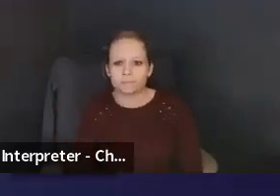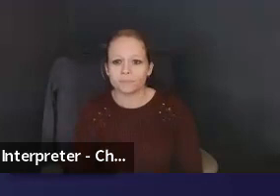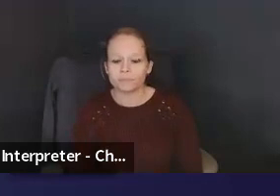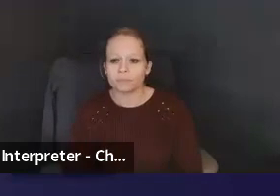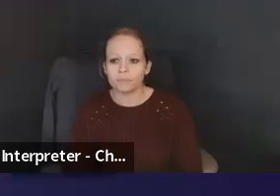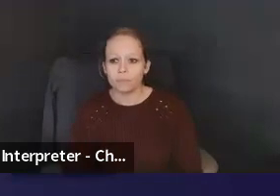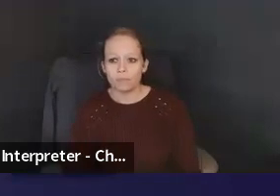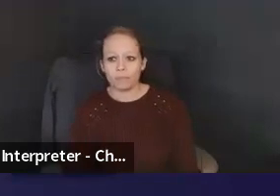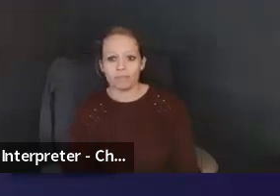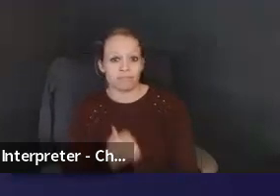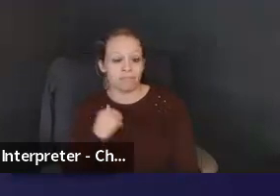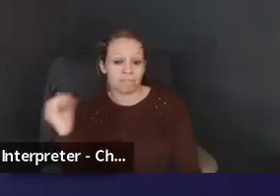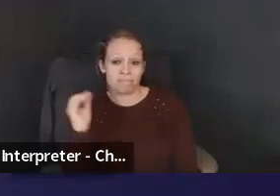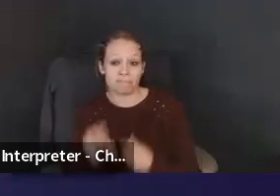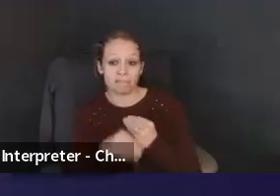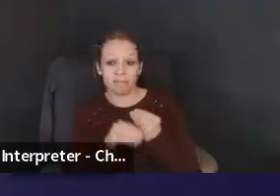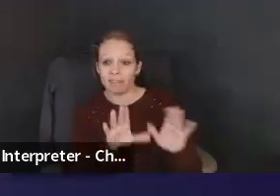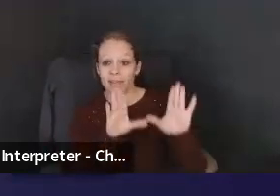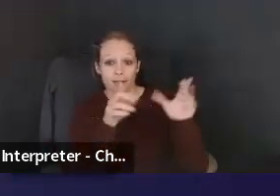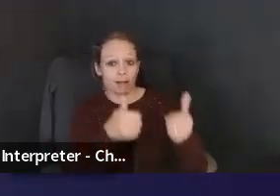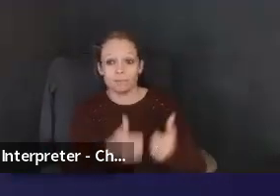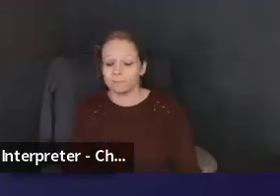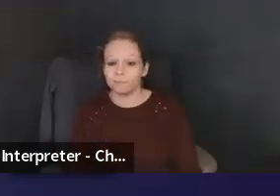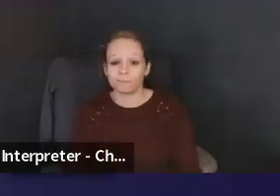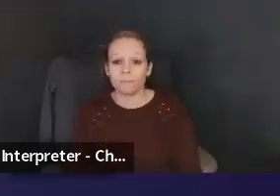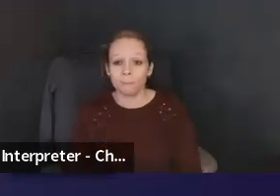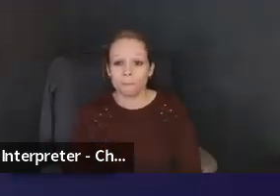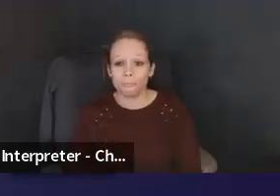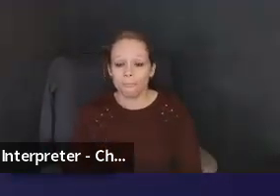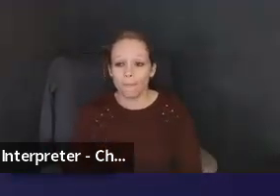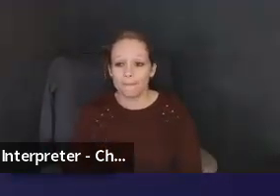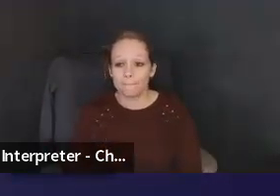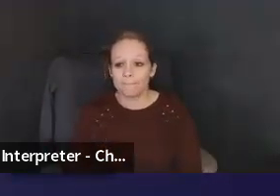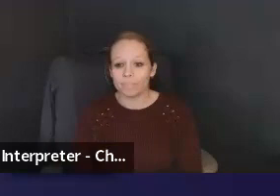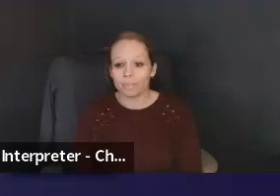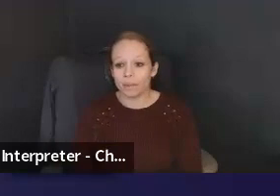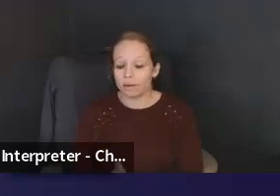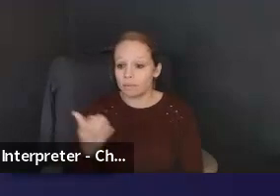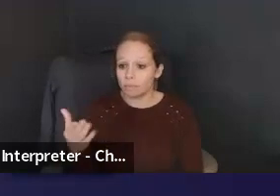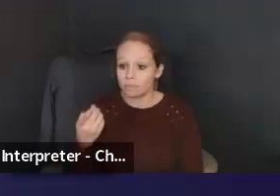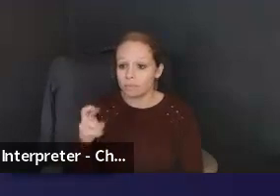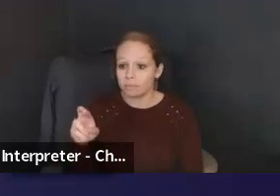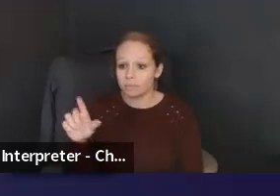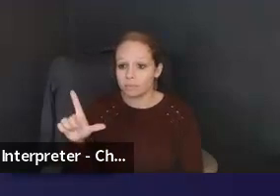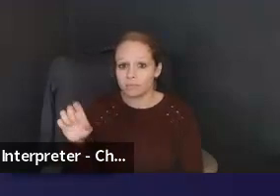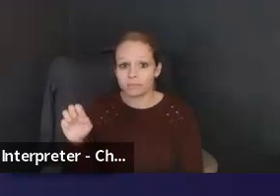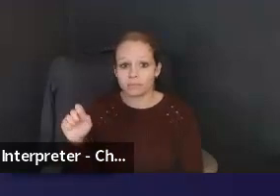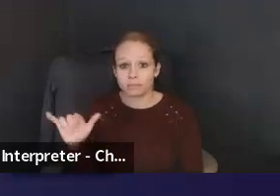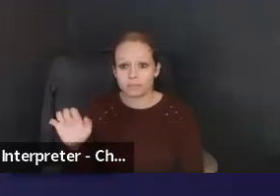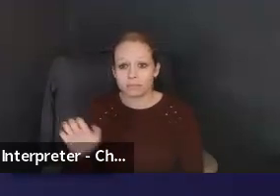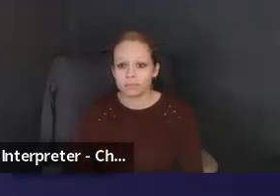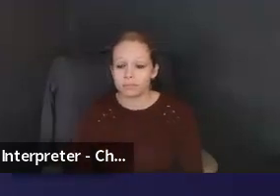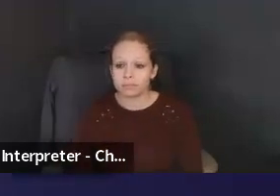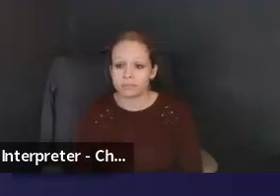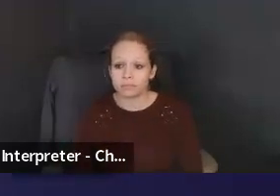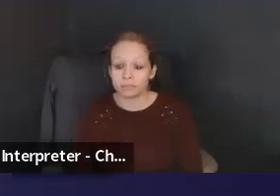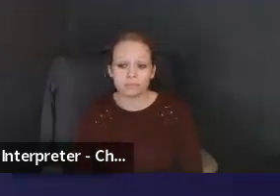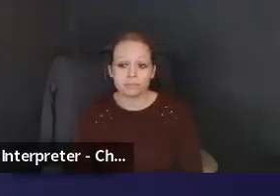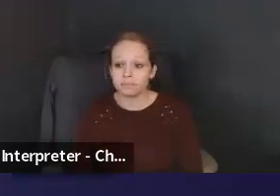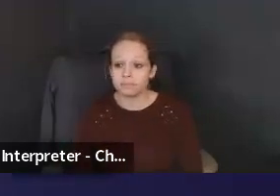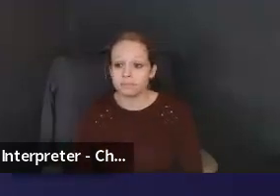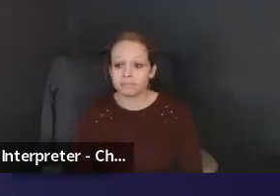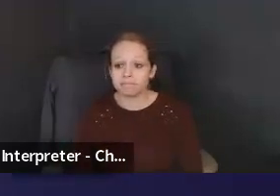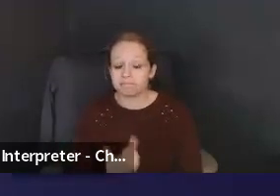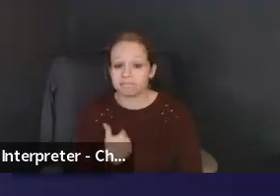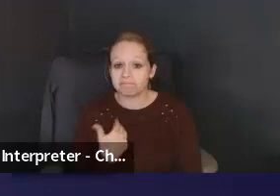nothing to add, Dr. Rumrill. That's excellent. Dr. Rumrill: Dr. Leslie? Dr. Leslie: Yeah, I would,